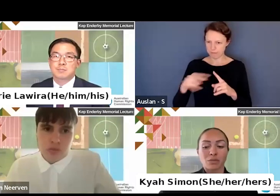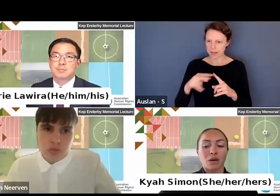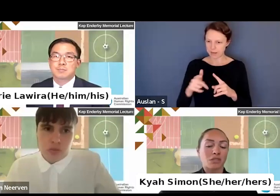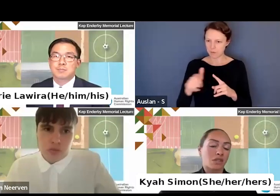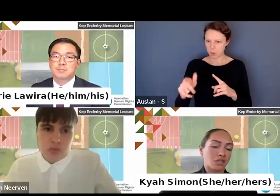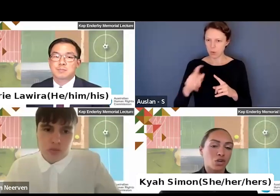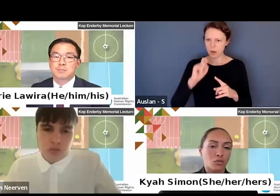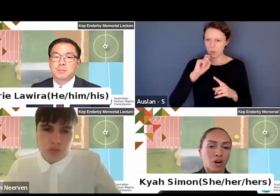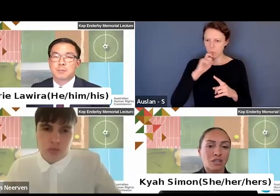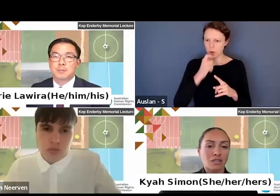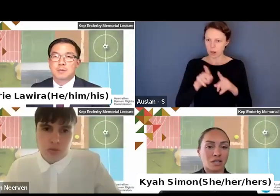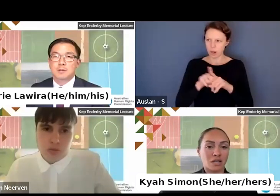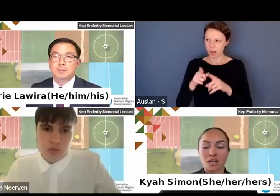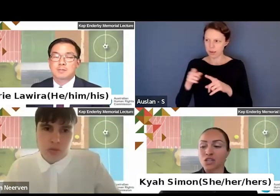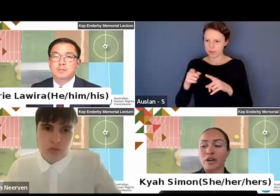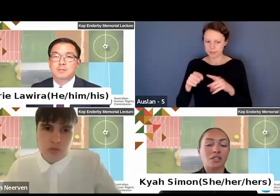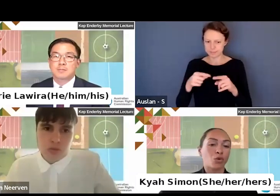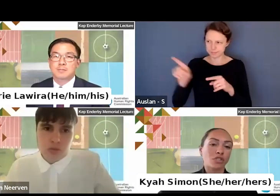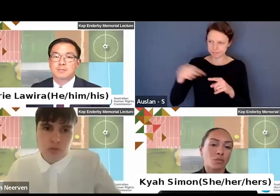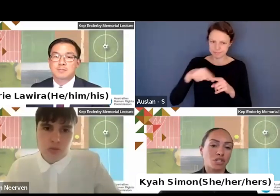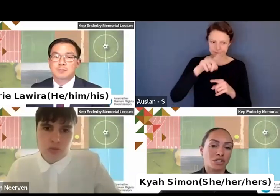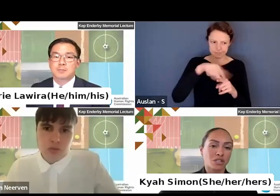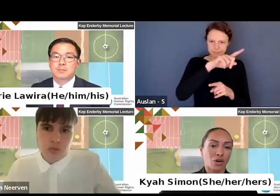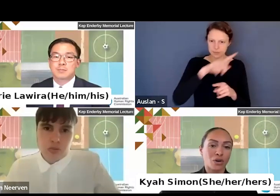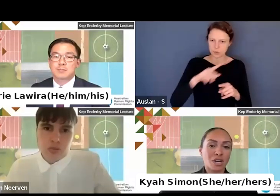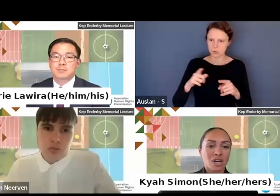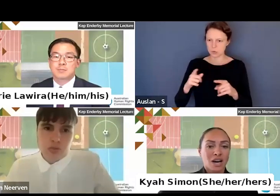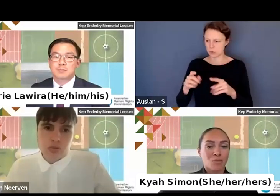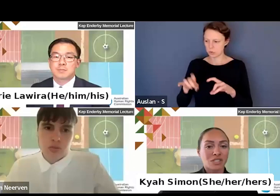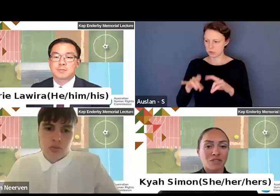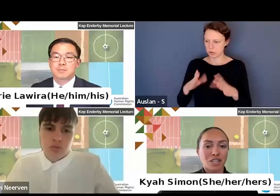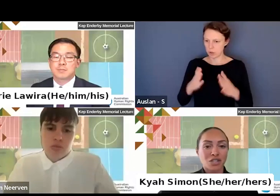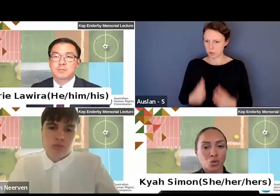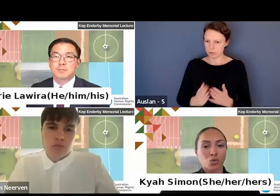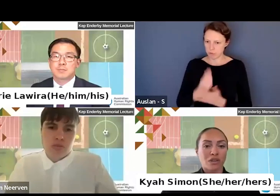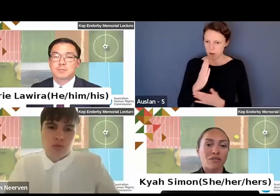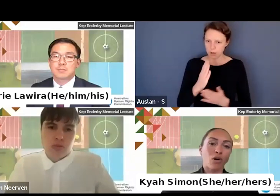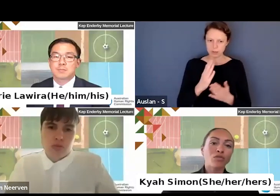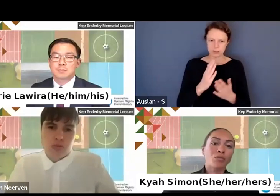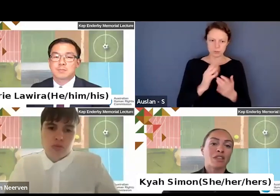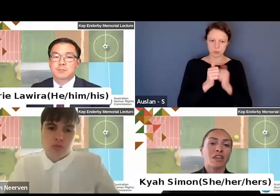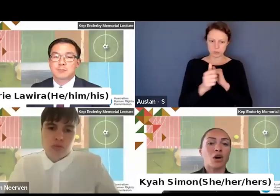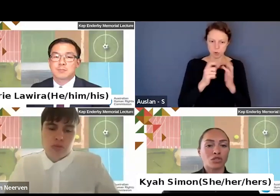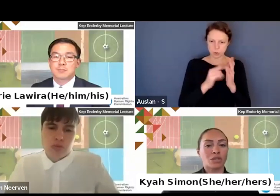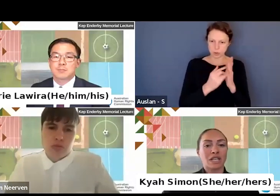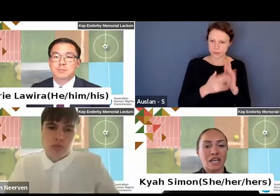departments such as human Rights and the Australian Sports Commission. So there's definitely tools involved, but I think ultimately